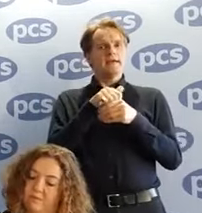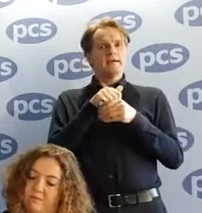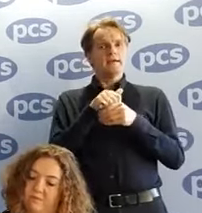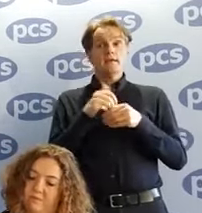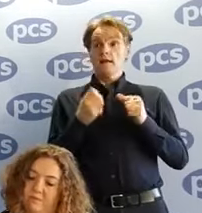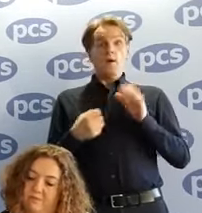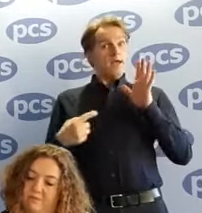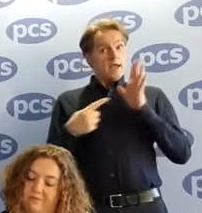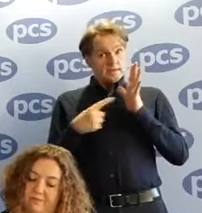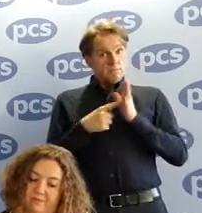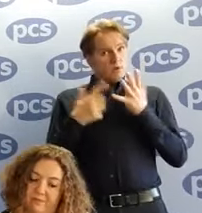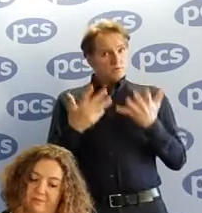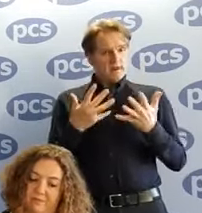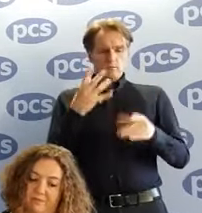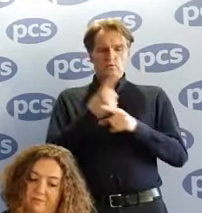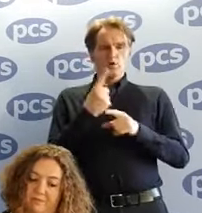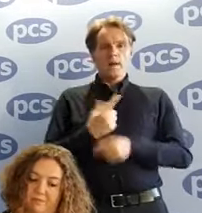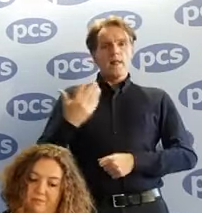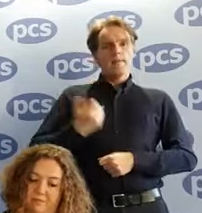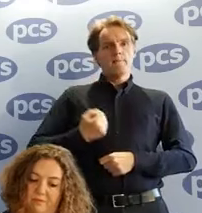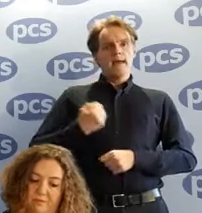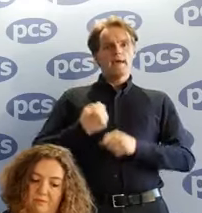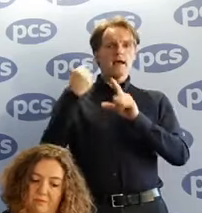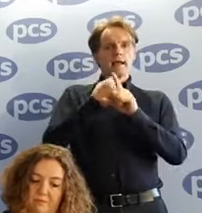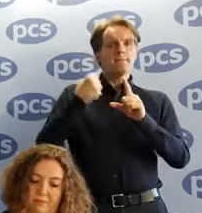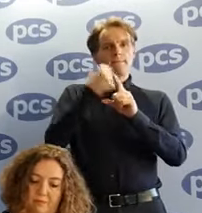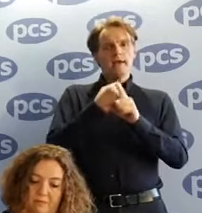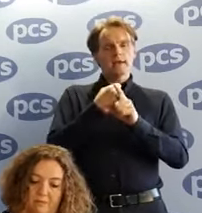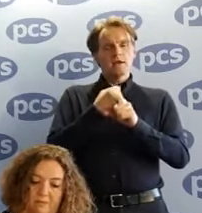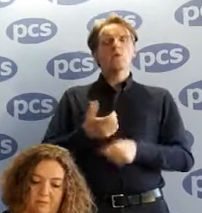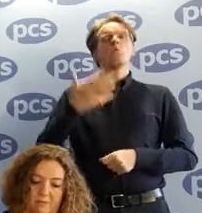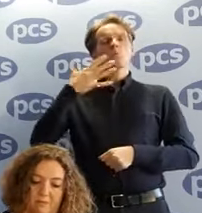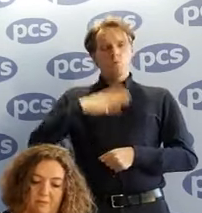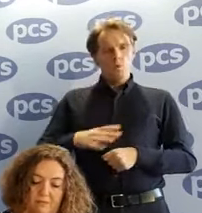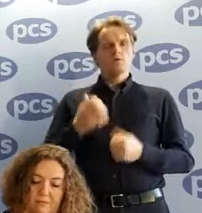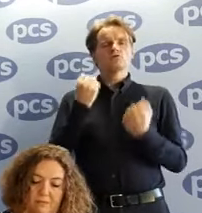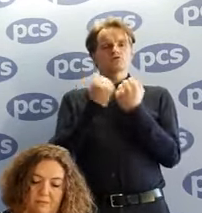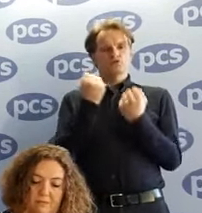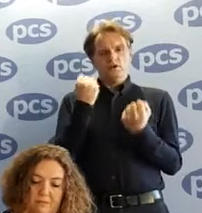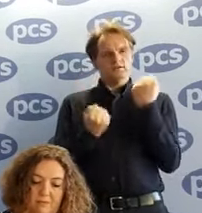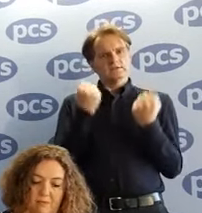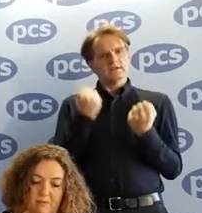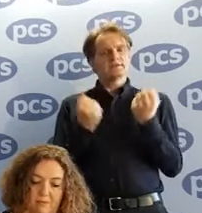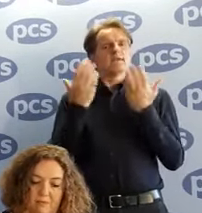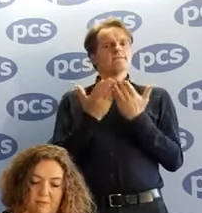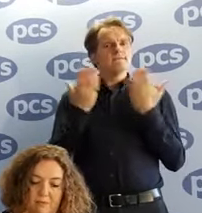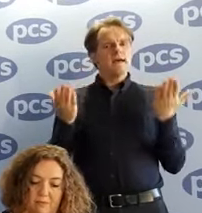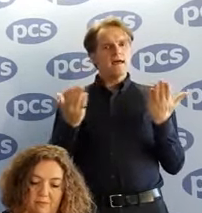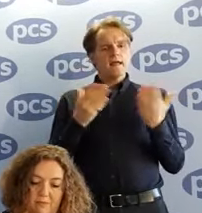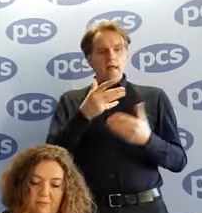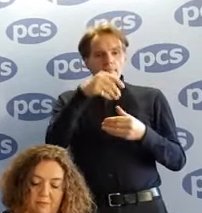moment everybody will know that we're seeking to get justice on pay. For far too long our members have had pay cuts in real terms